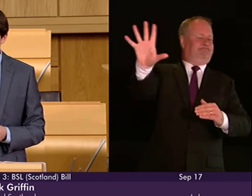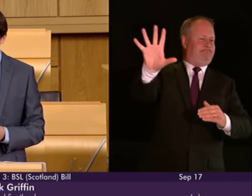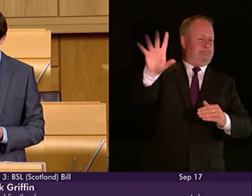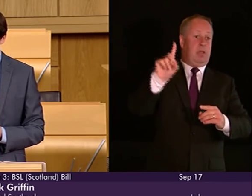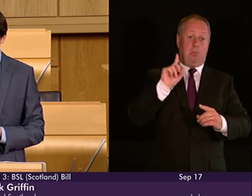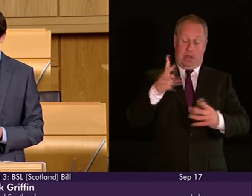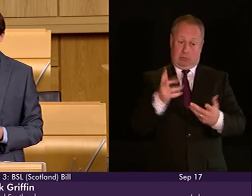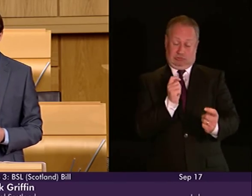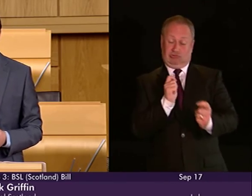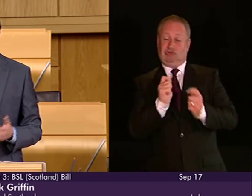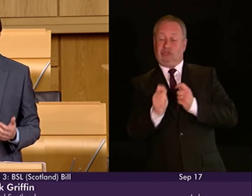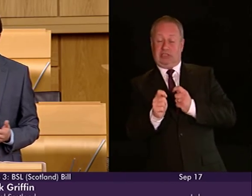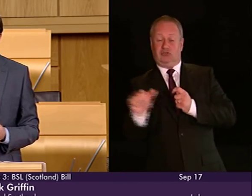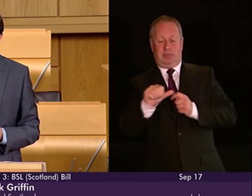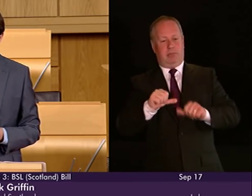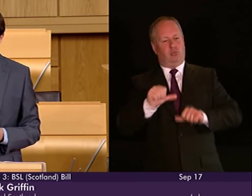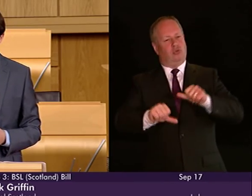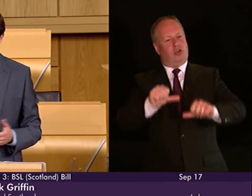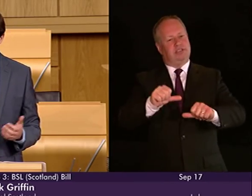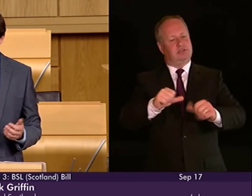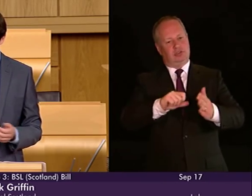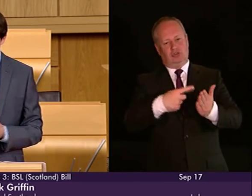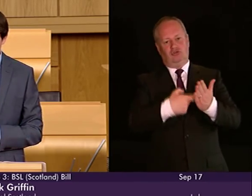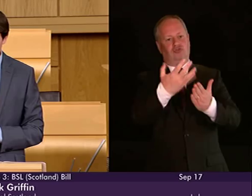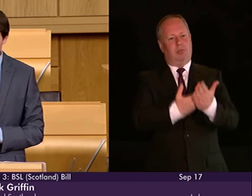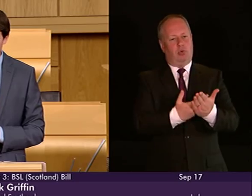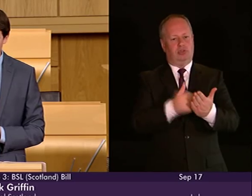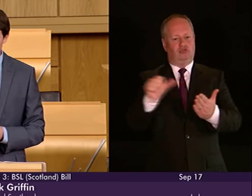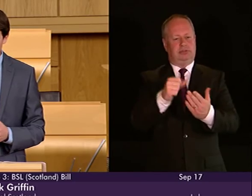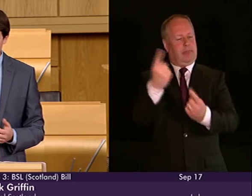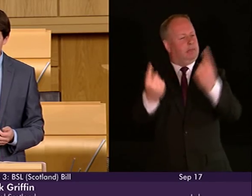would identify progress with authority plans through a self-assessment process involving